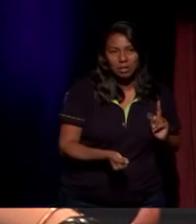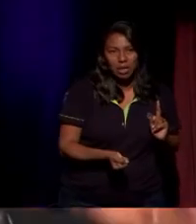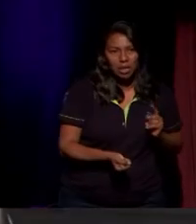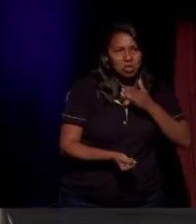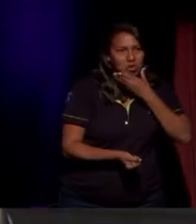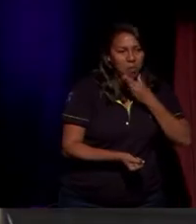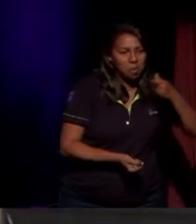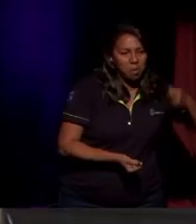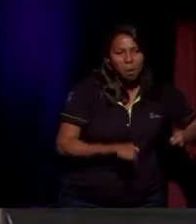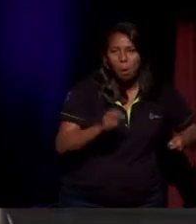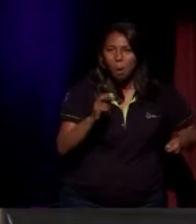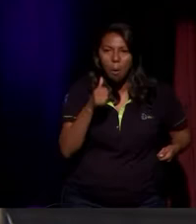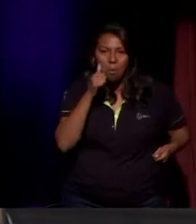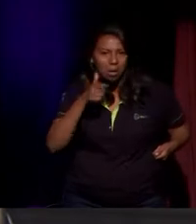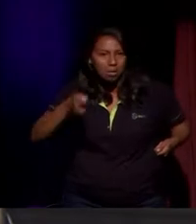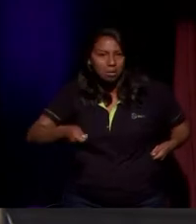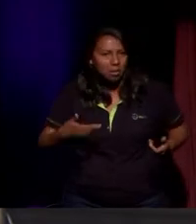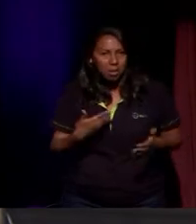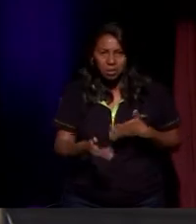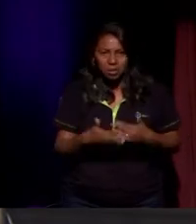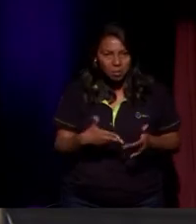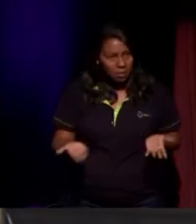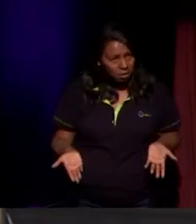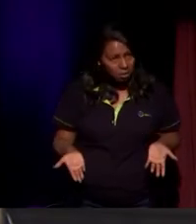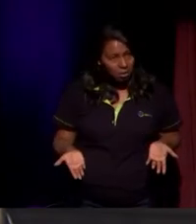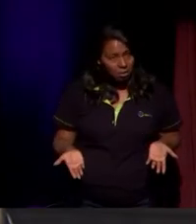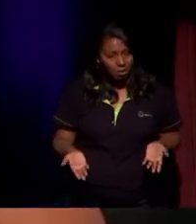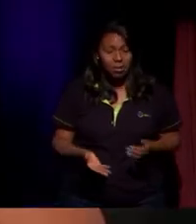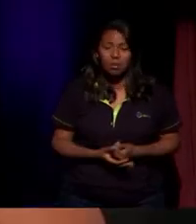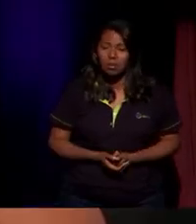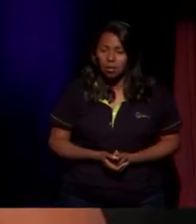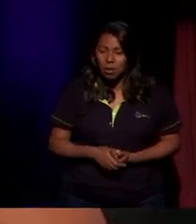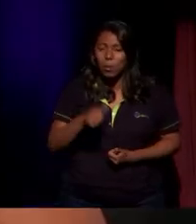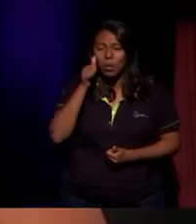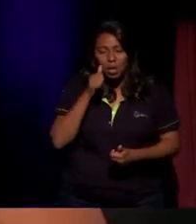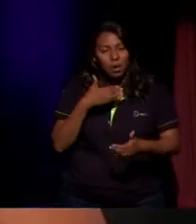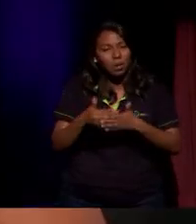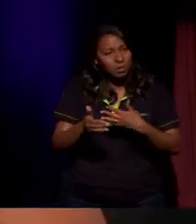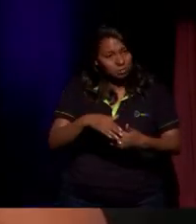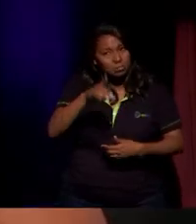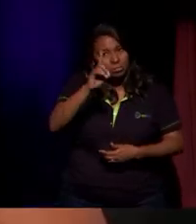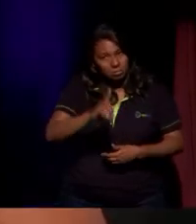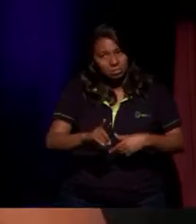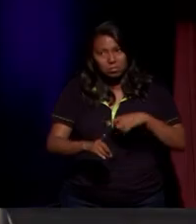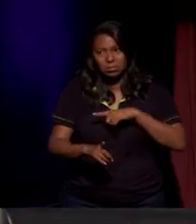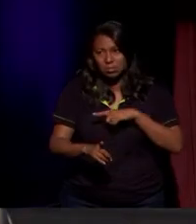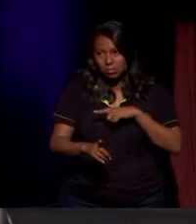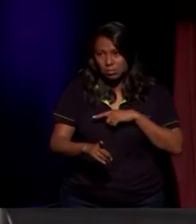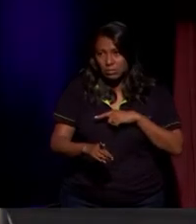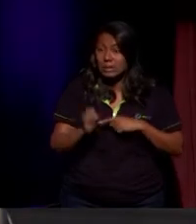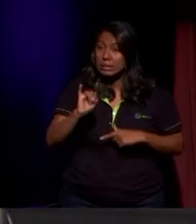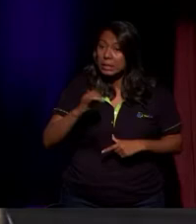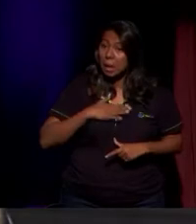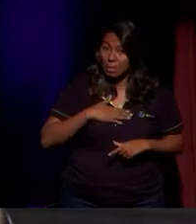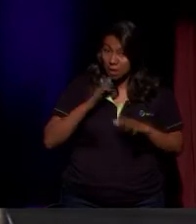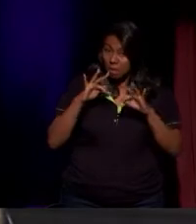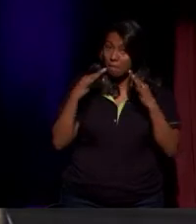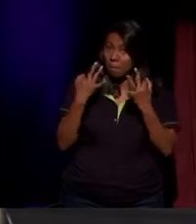because this is historical, but any woman has a right to it. And if in my family there were,